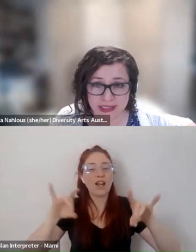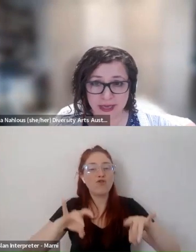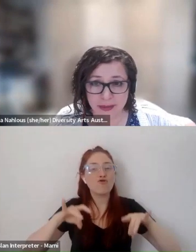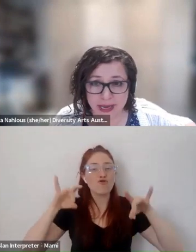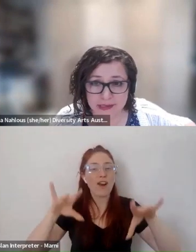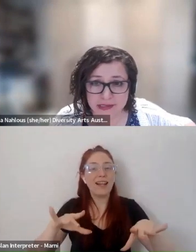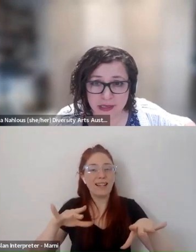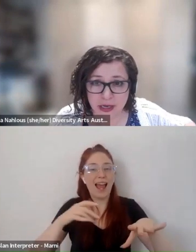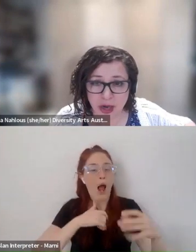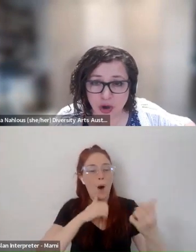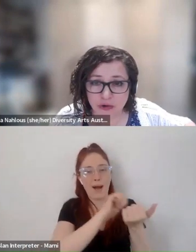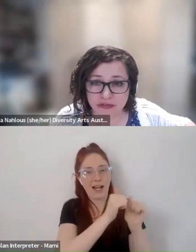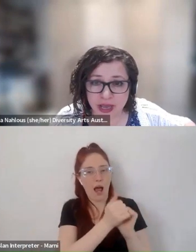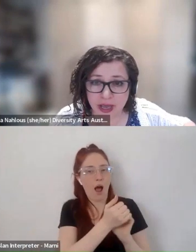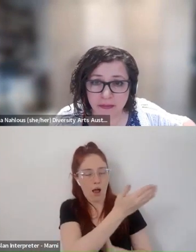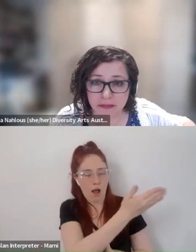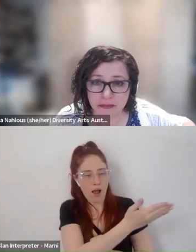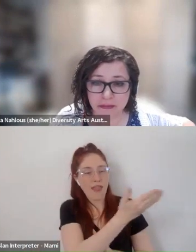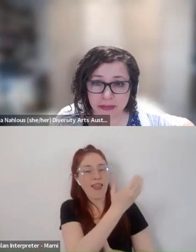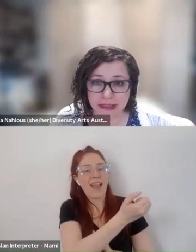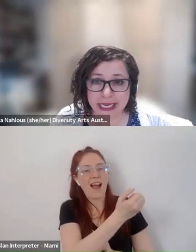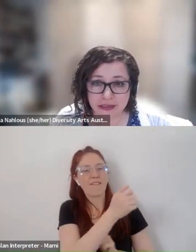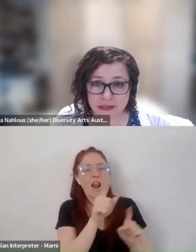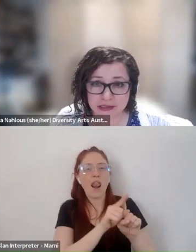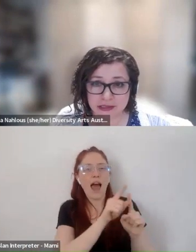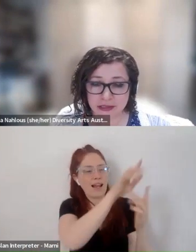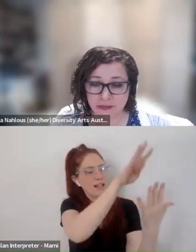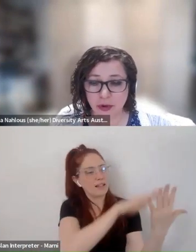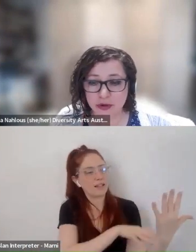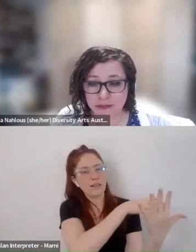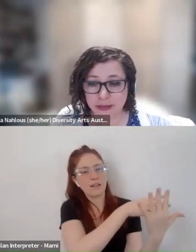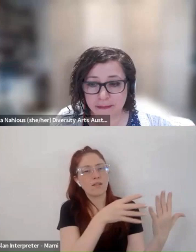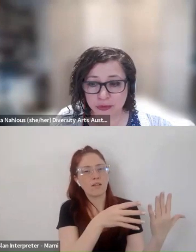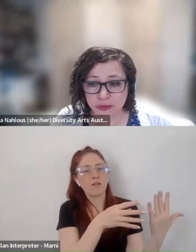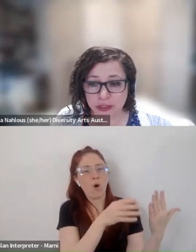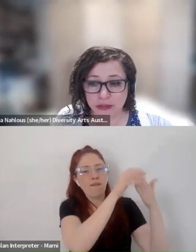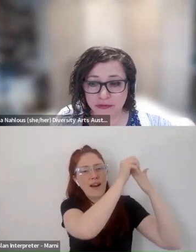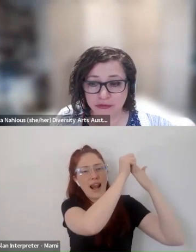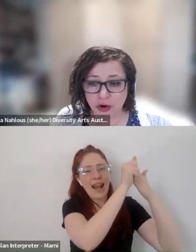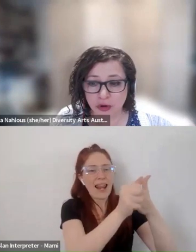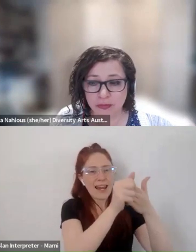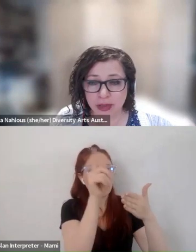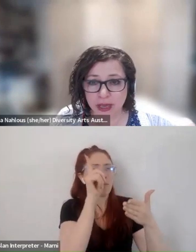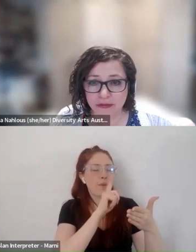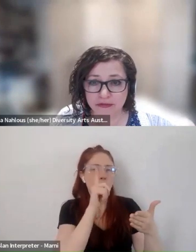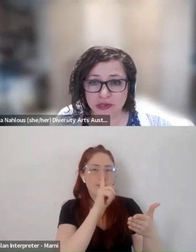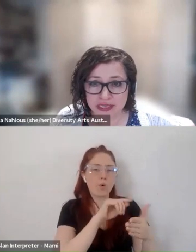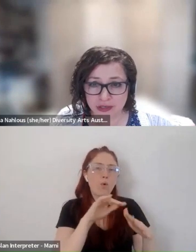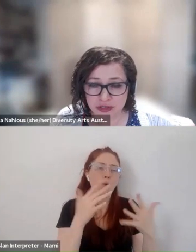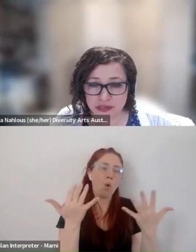a database of leaders spokespeople, from First Nations